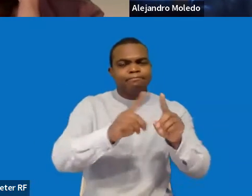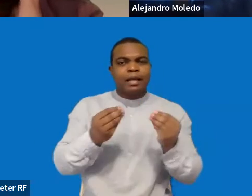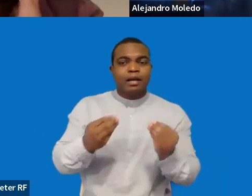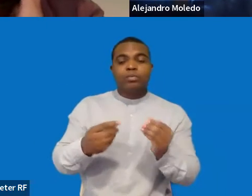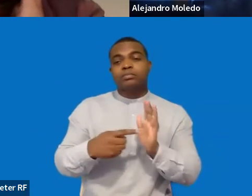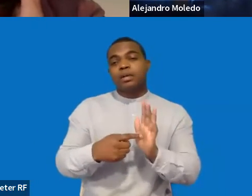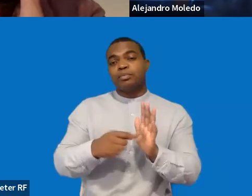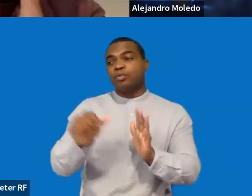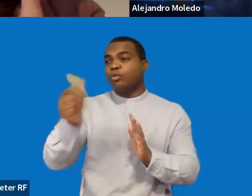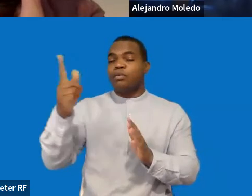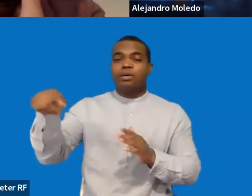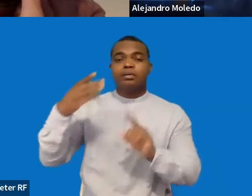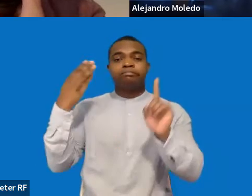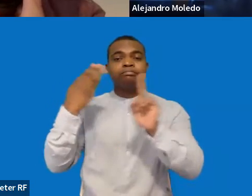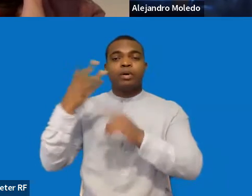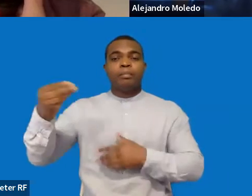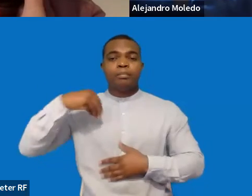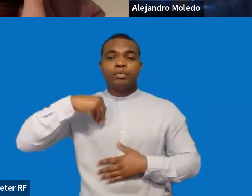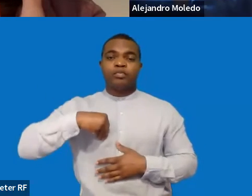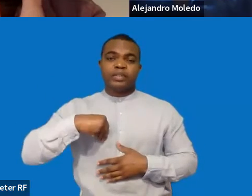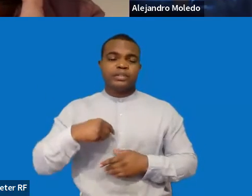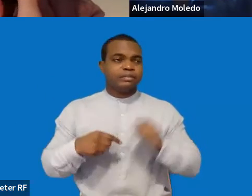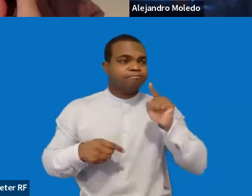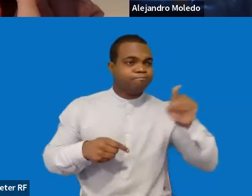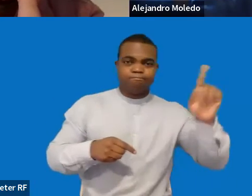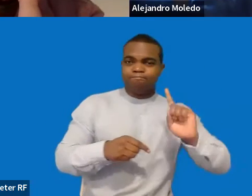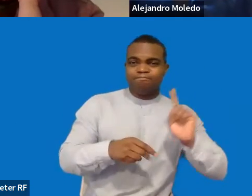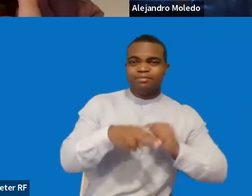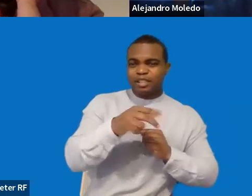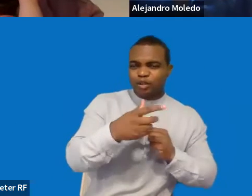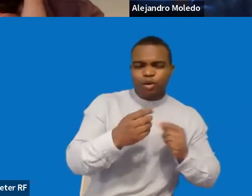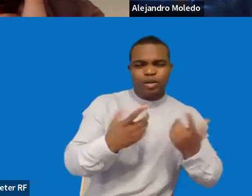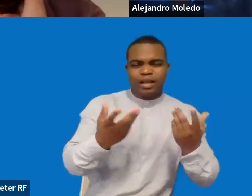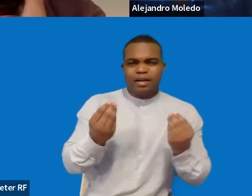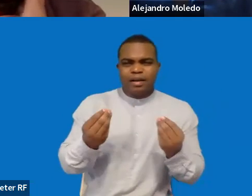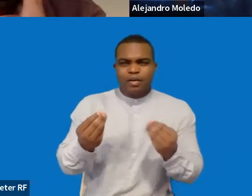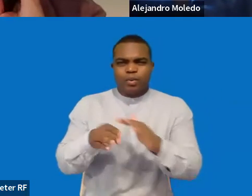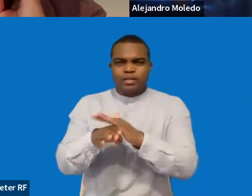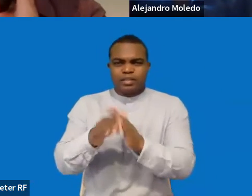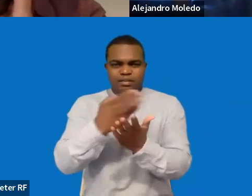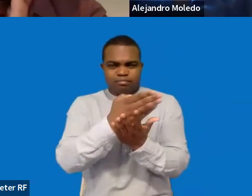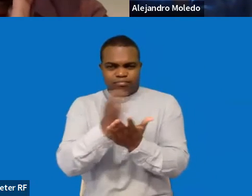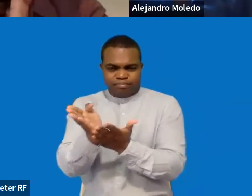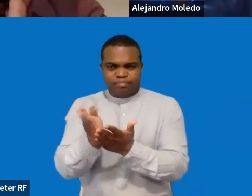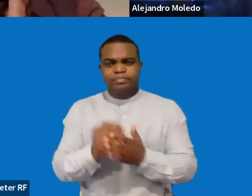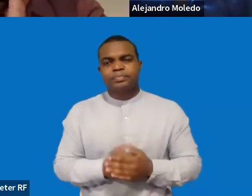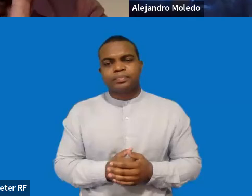But we also applauded very much the fact that transport services are included,